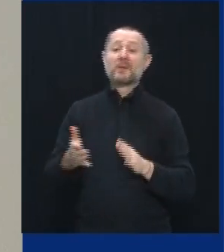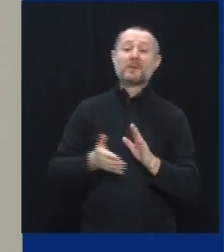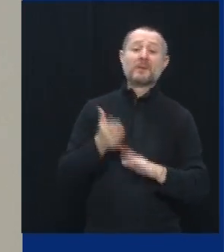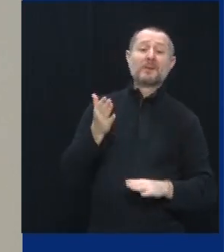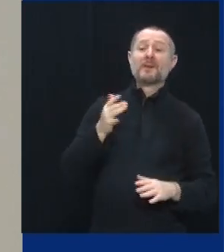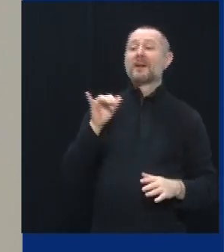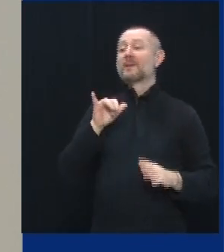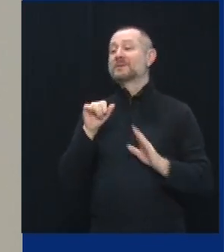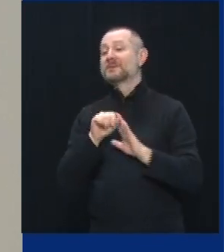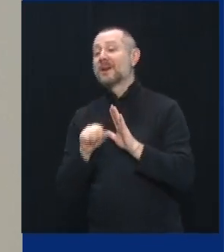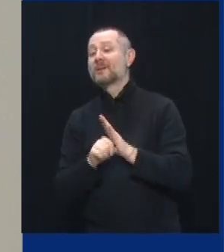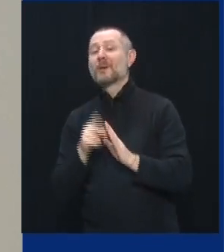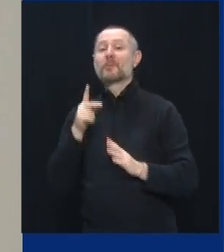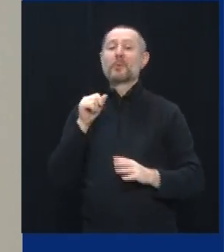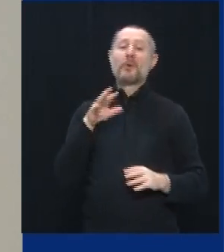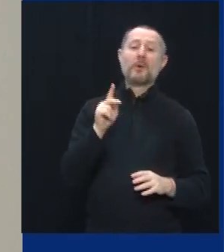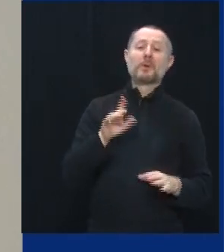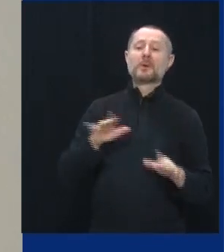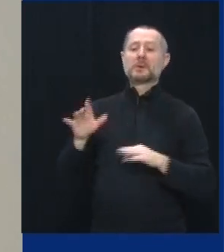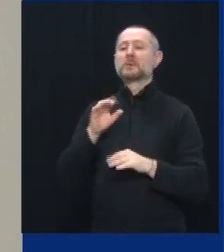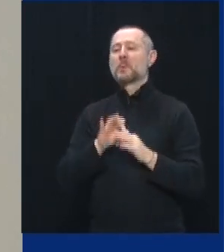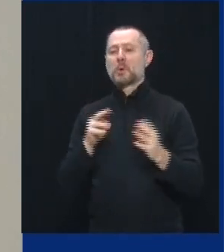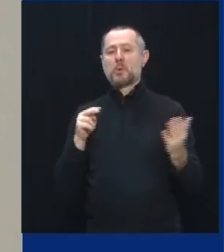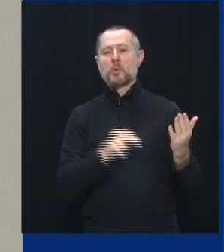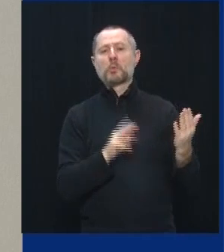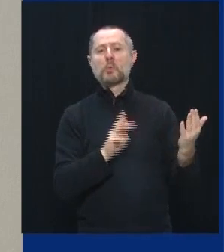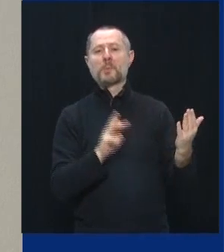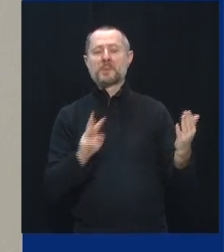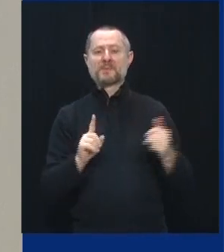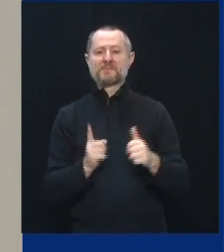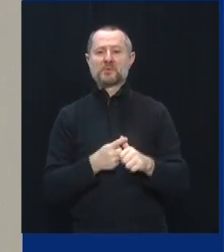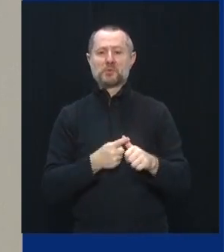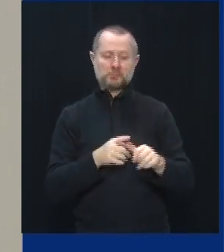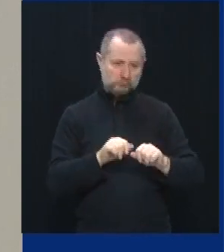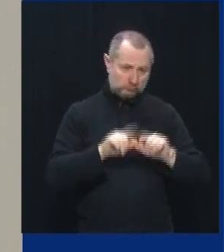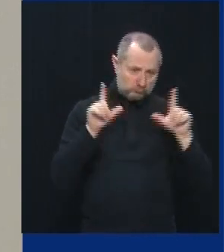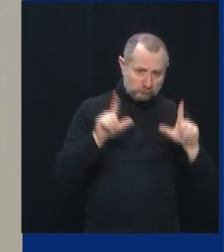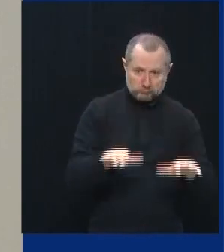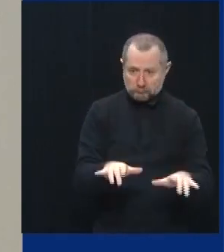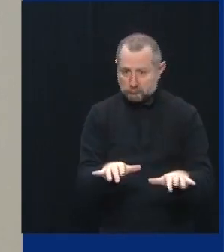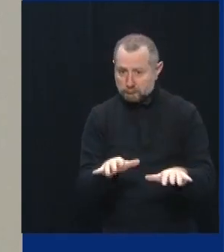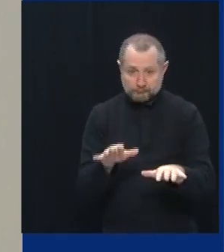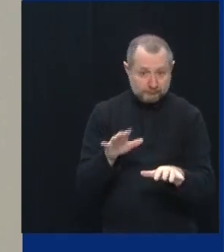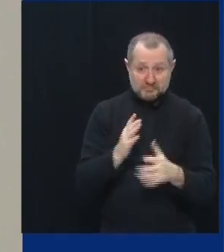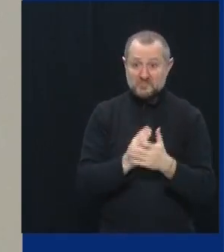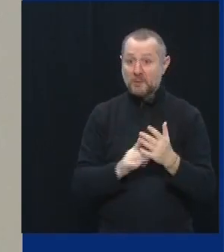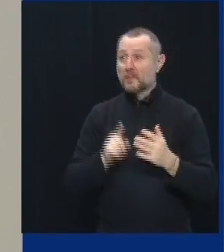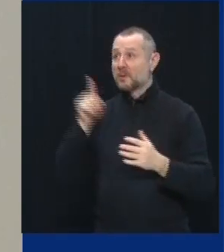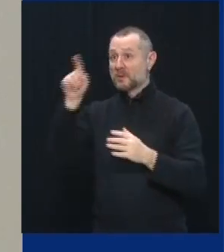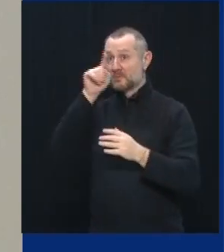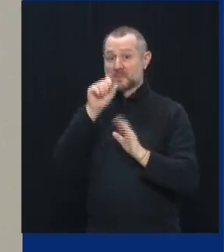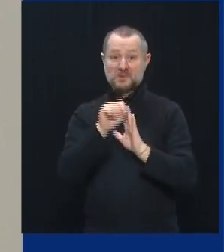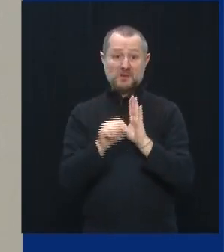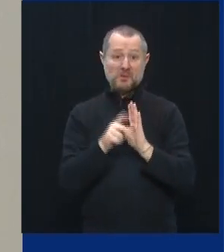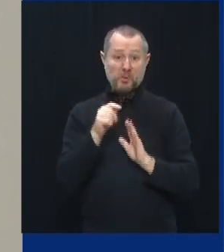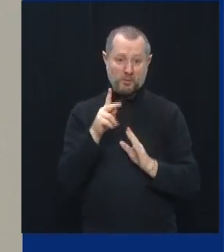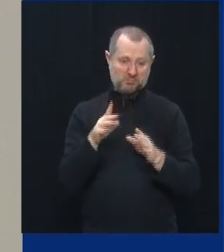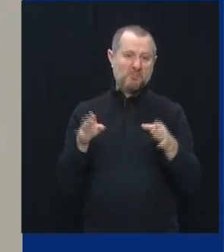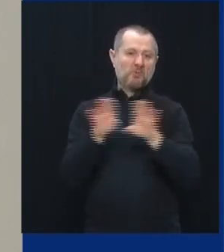MINOR INJURIES. JUST FOR THOSE WHO MAY BE VENTURING OUT TO THE STATE PARKS I'D ASK TO YOU PLEASE CHECK THE PARK'S WEBSITE, DUE TO THE SNOW,